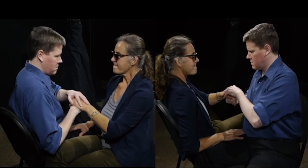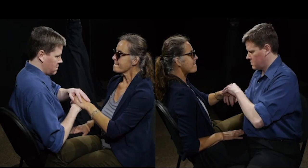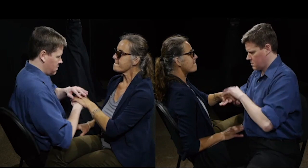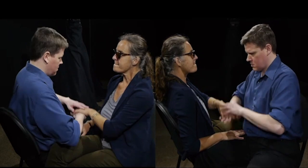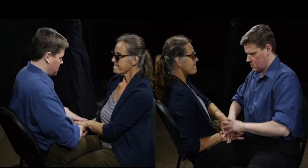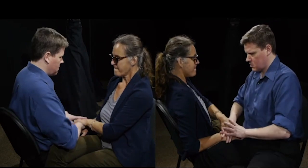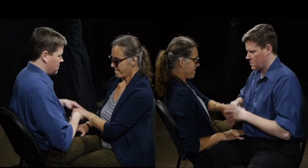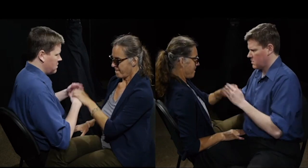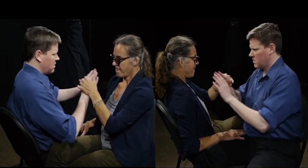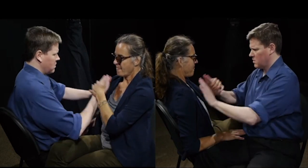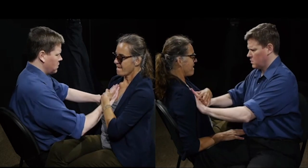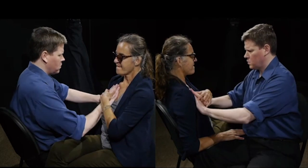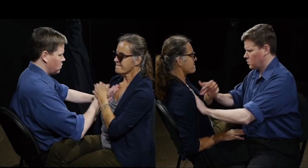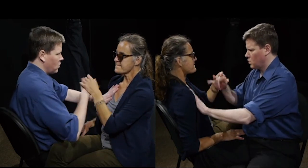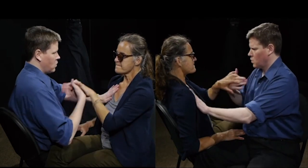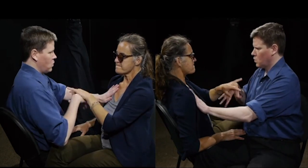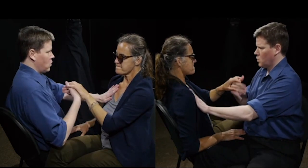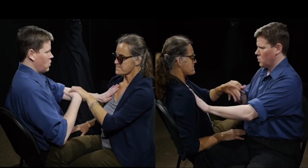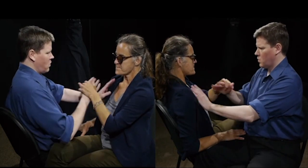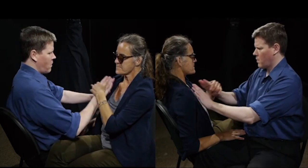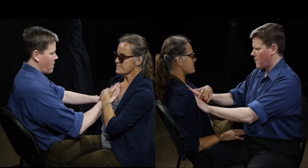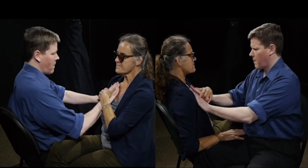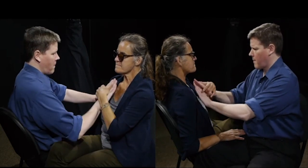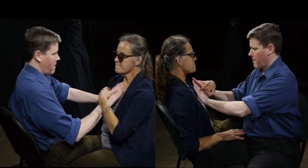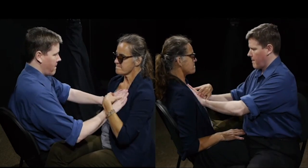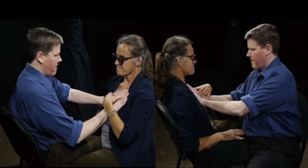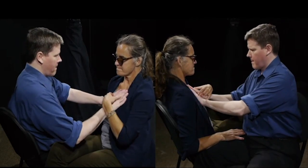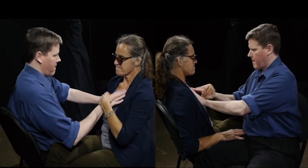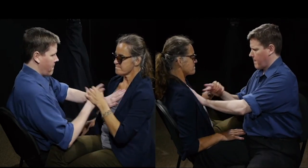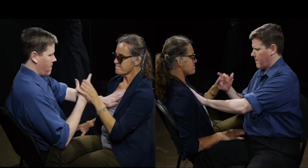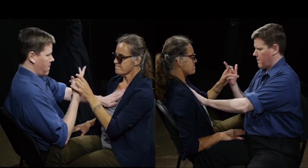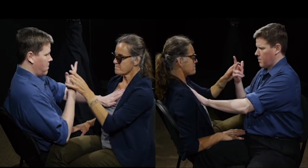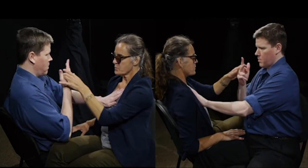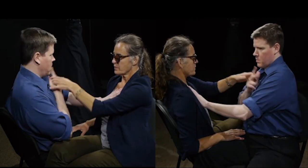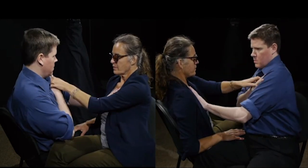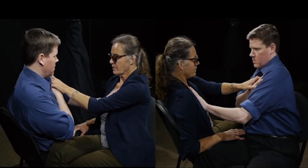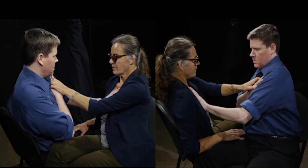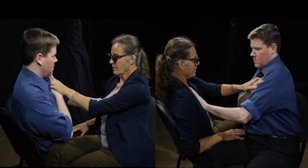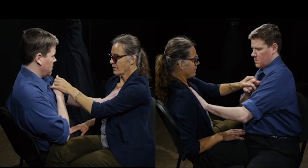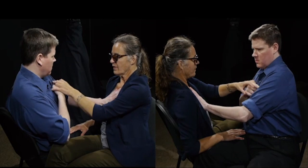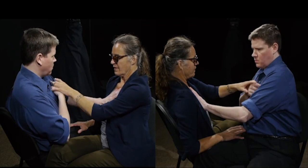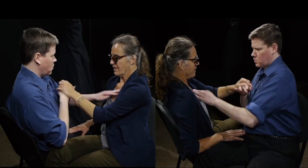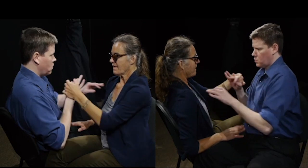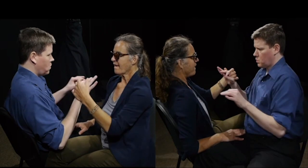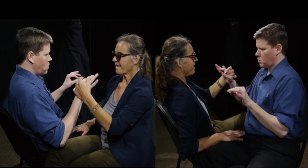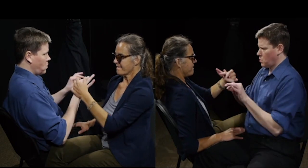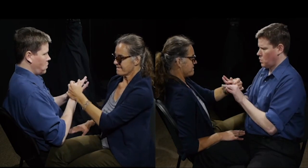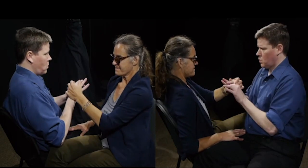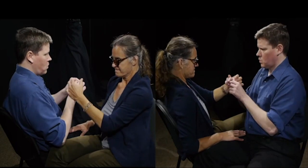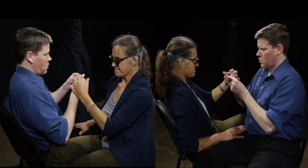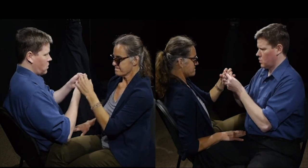the cat's actions would not be perceptible. That is an example of how your dominant hand contributes to complex spatial constructions.